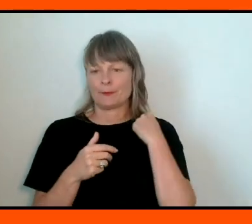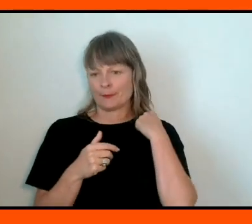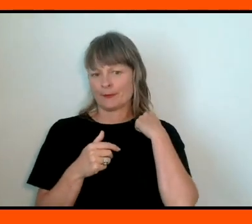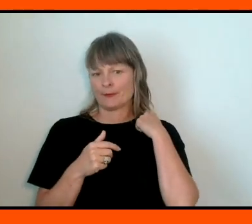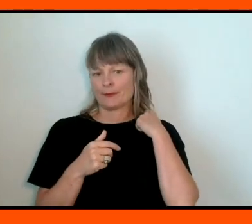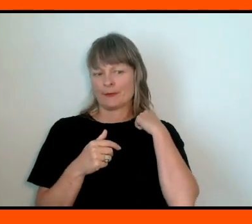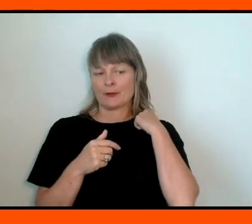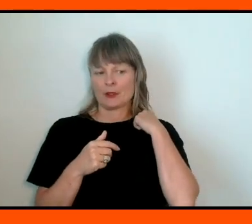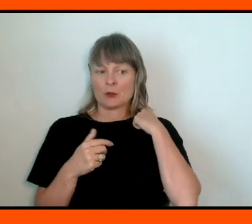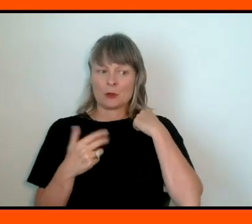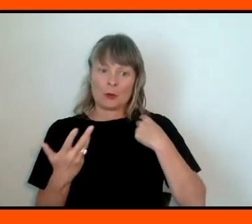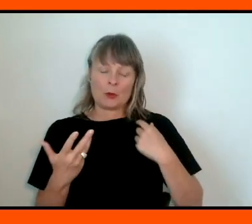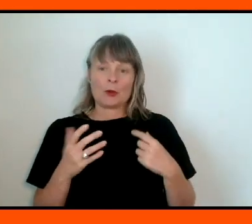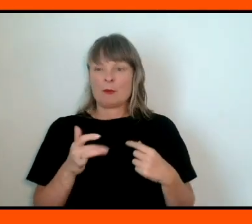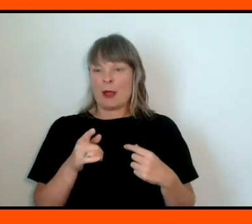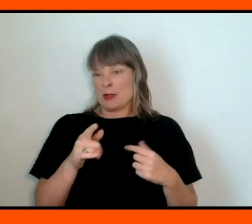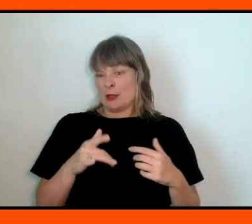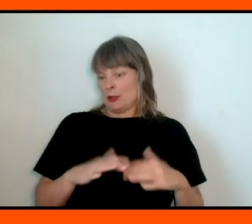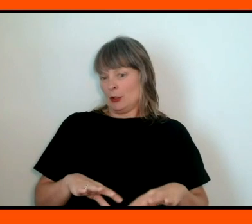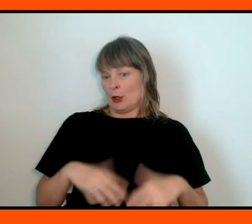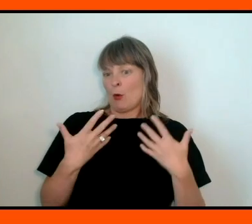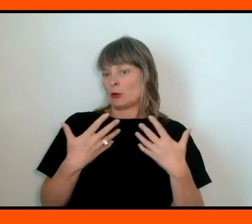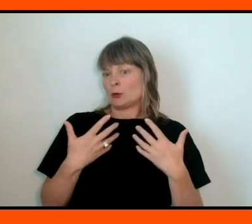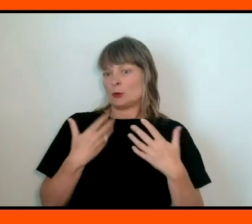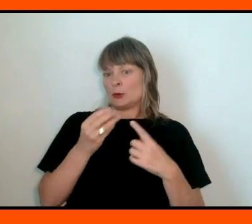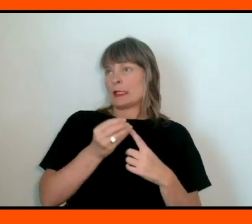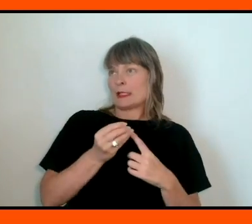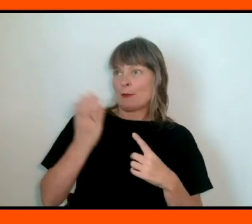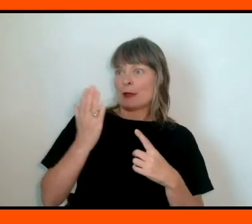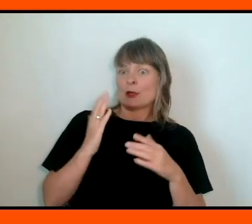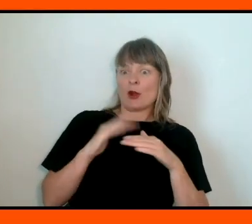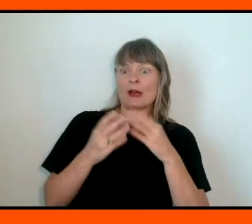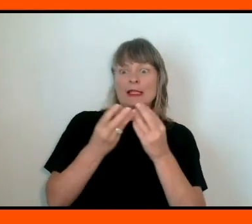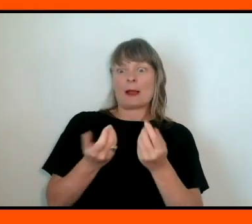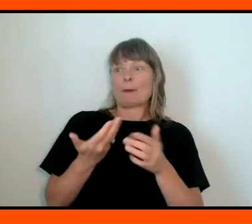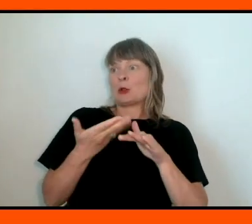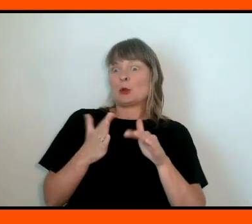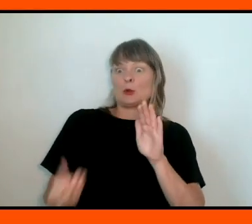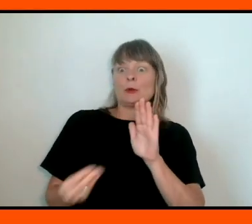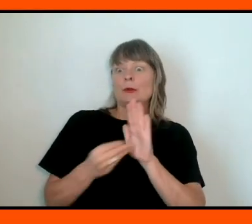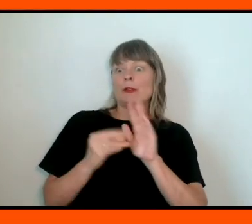If you don’t want to make a submission now about something new but want to keep abreast of what we’re thinking for the existing topics,